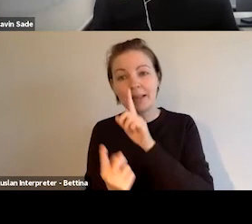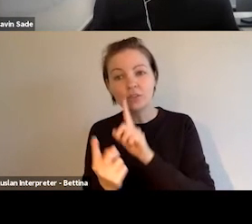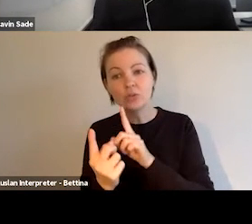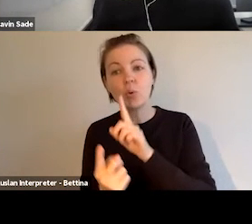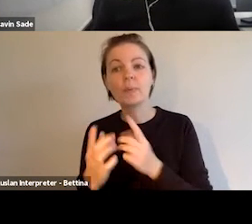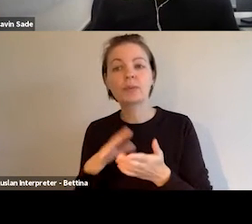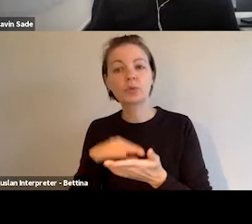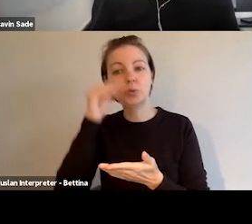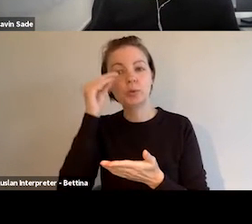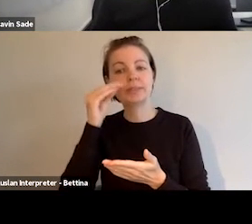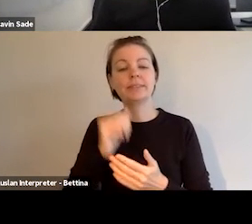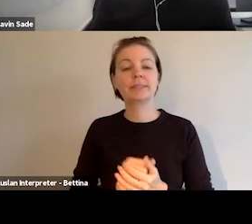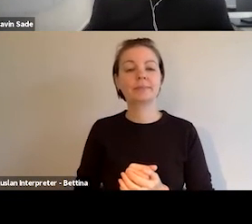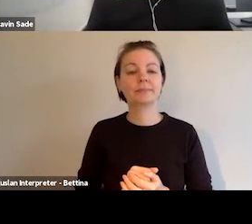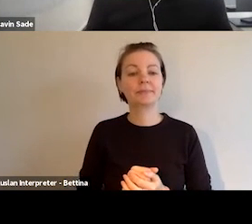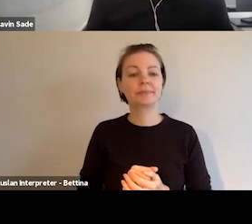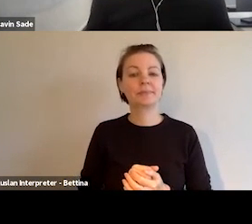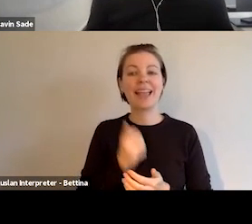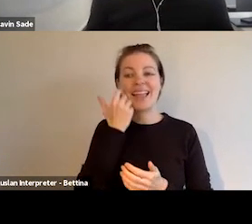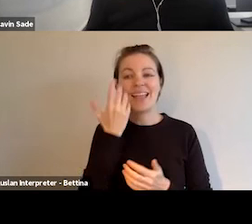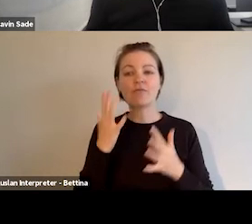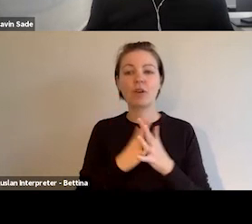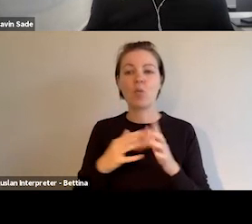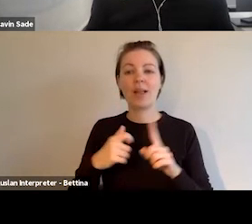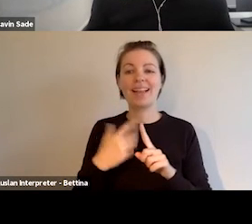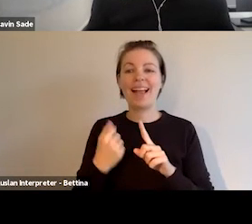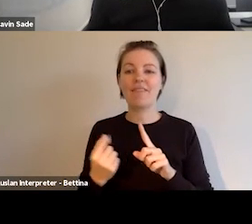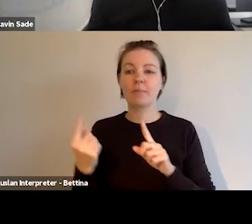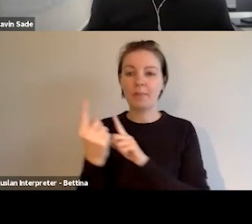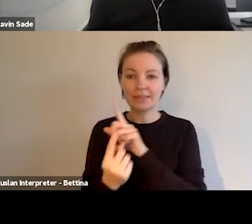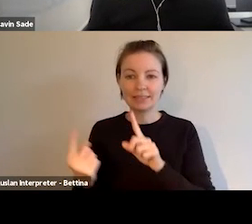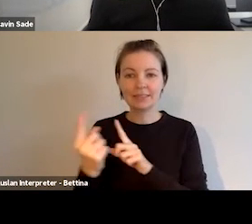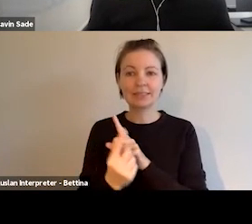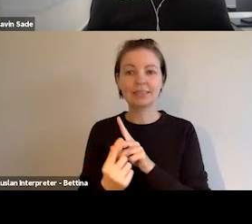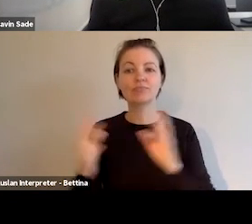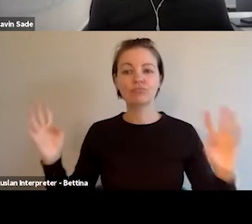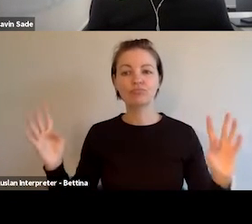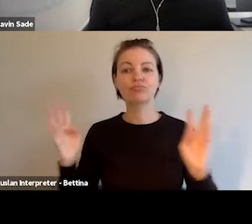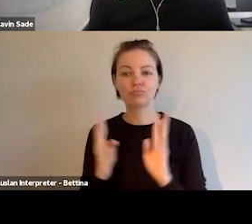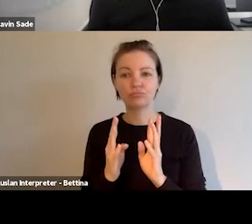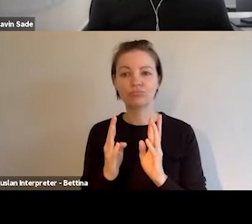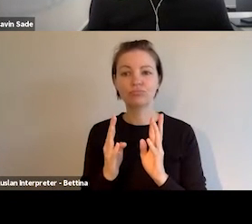disciplines . So also there are weekly sessions where the disciplines come back together.